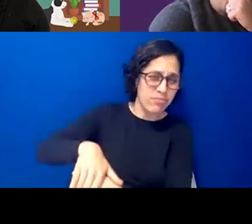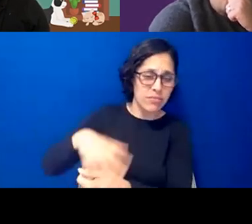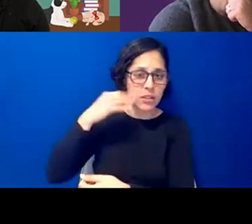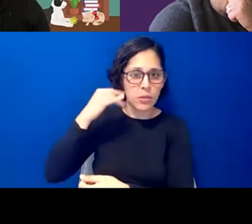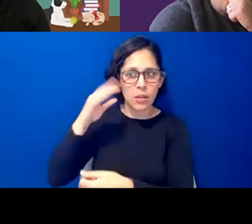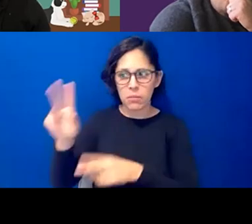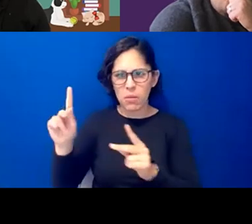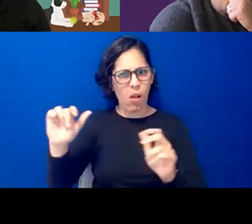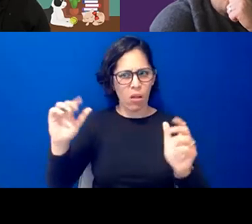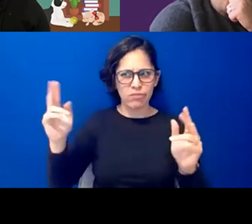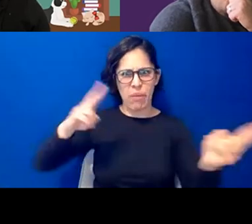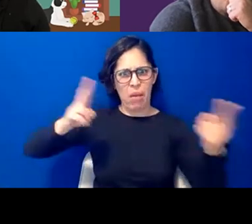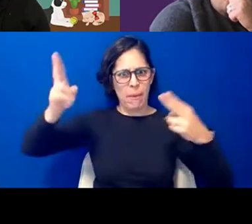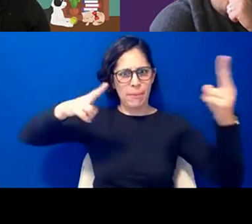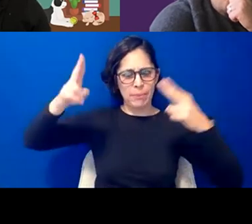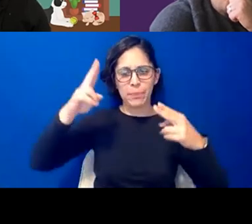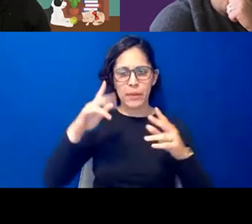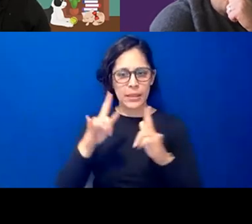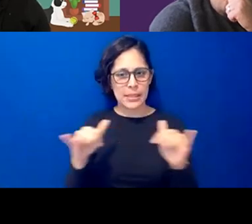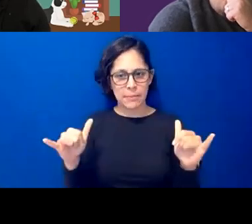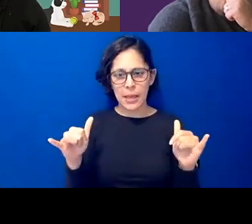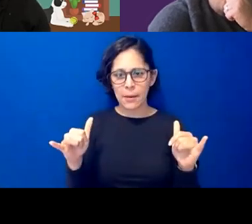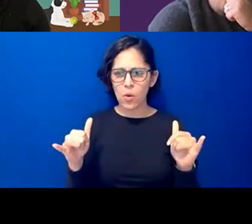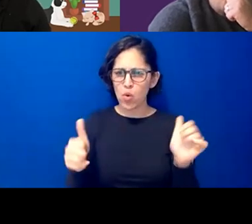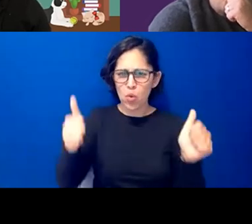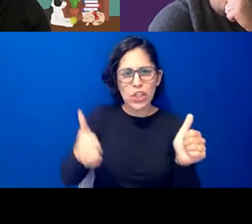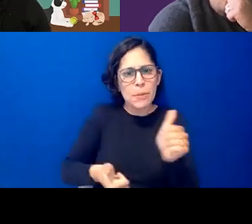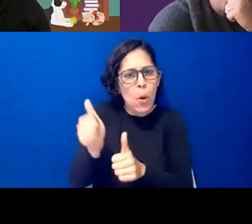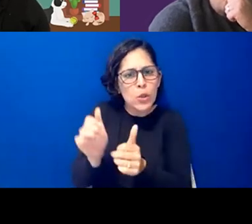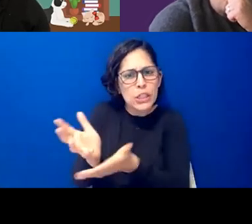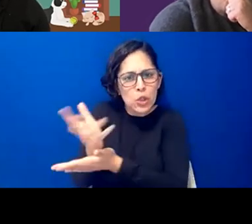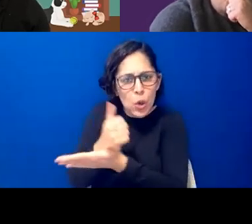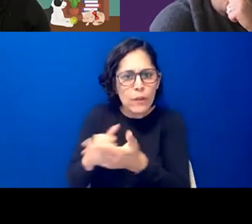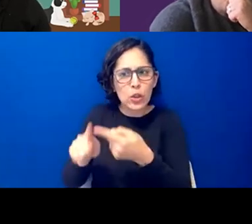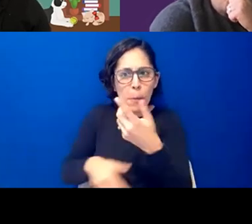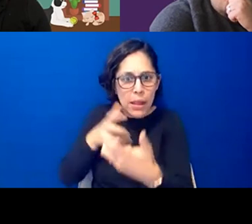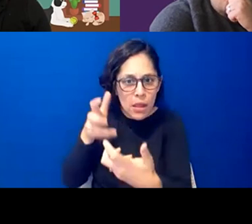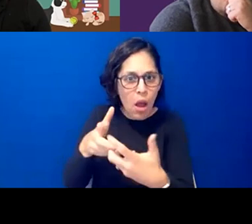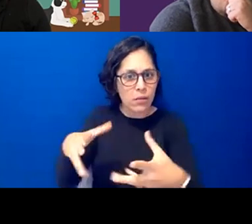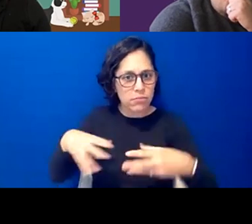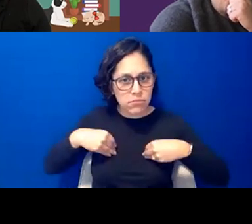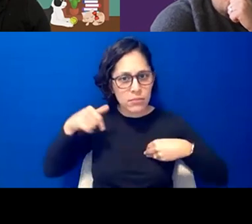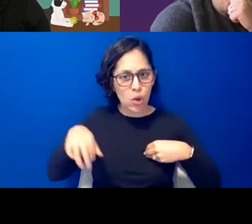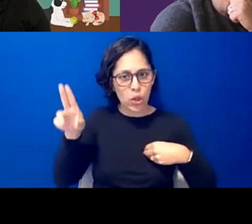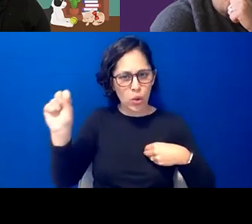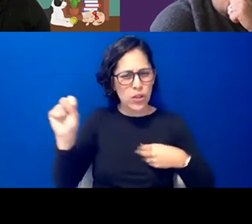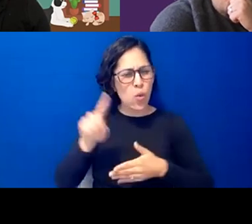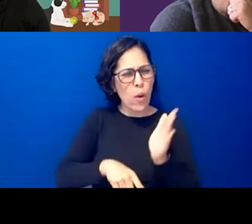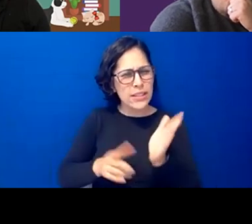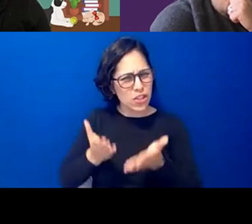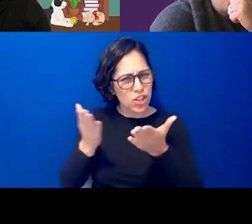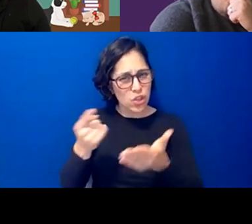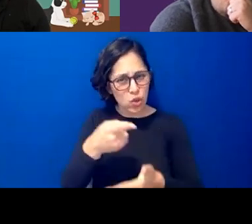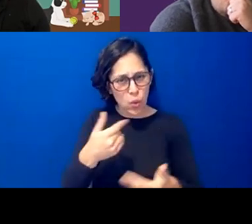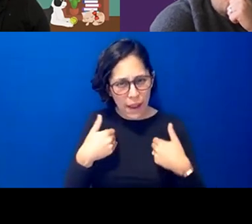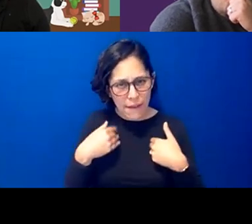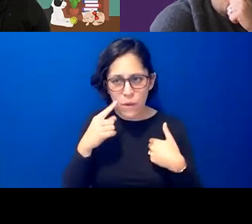Ghada Al-Masri: and, by extension, is most deserving of belonging us what suggestions, do you have for how we attempt.